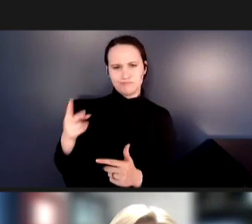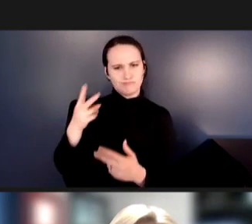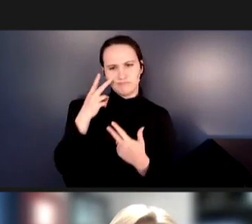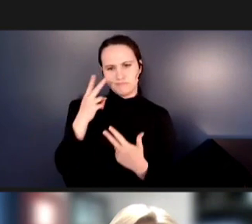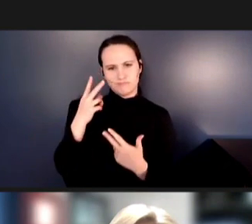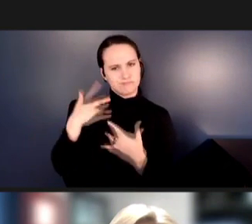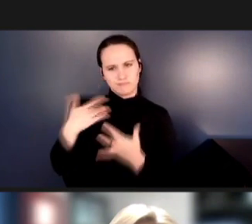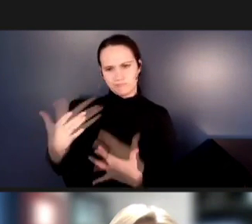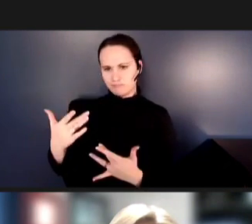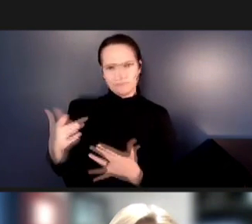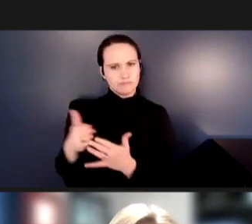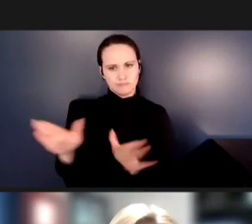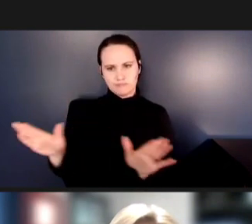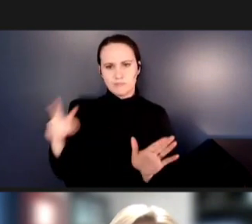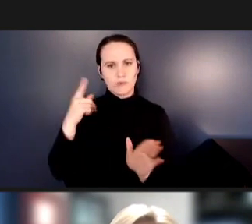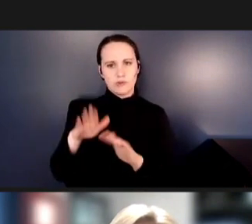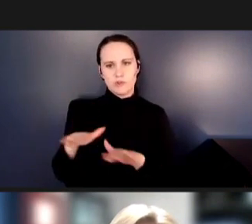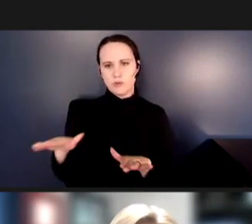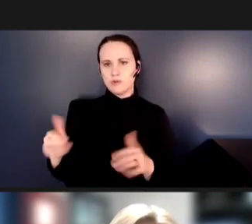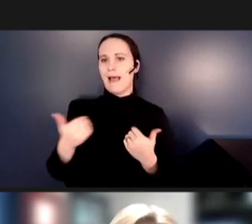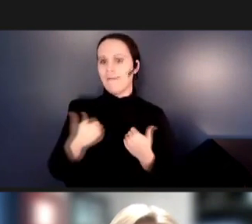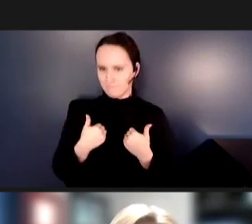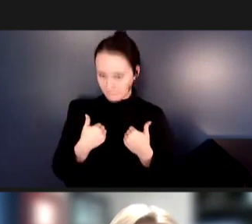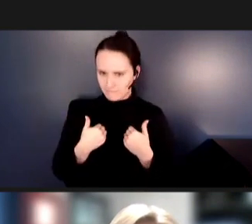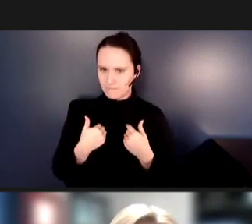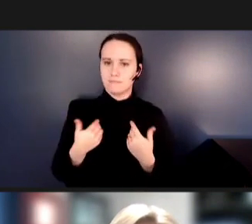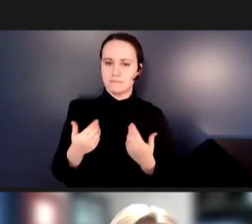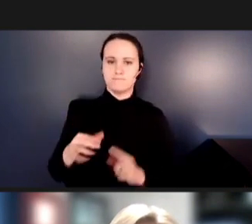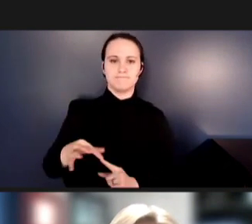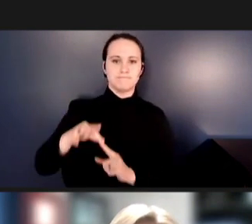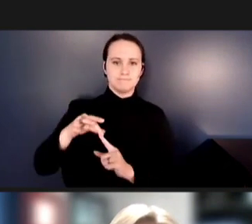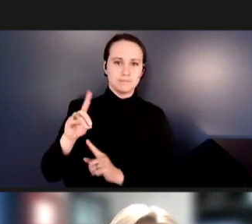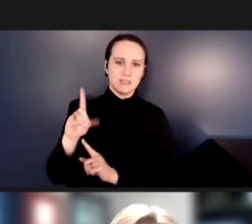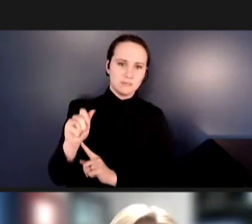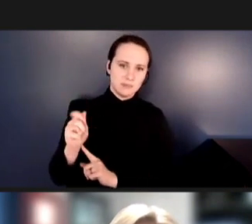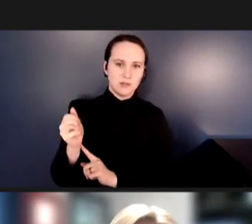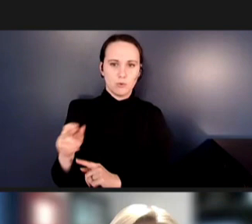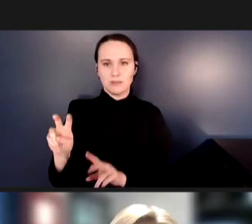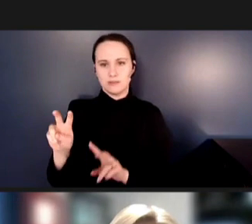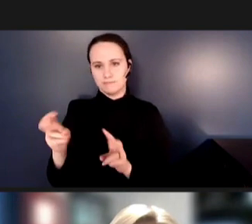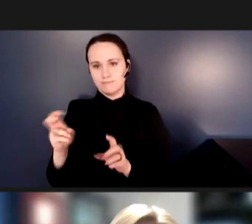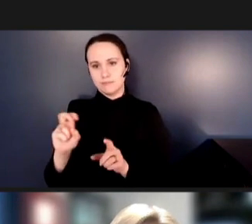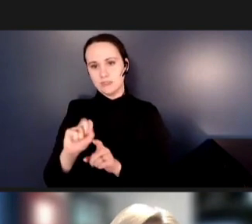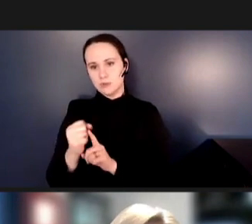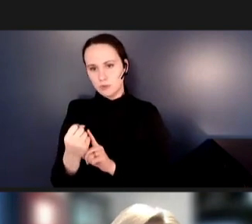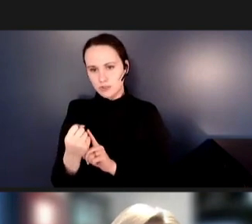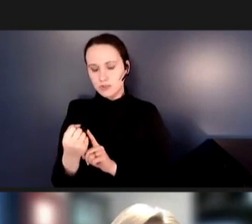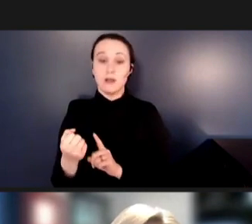saying children who have children with a certain condition. But there are some people within,